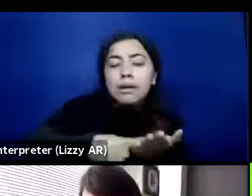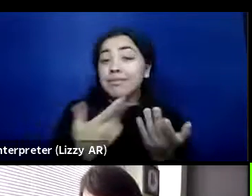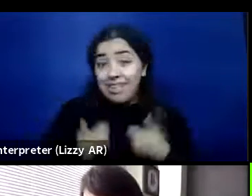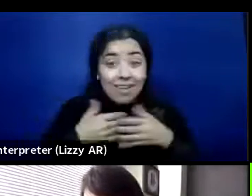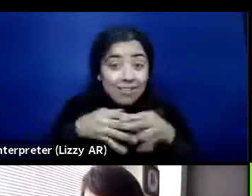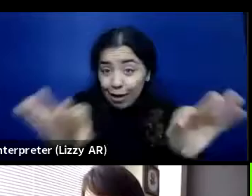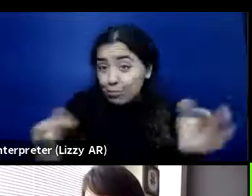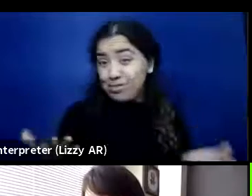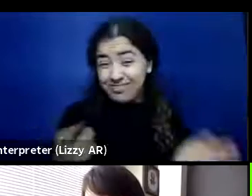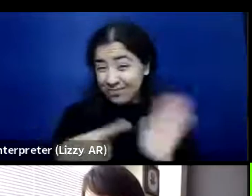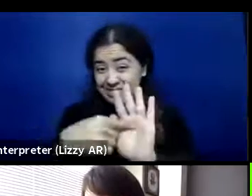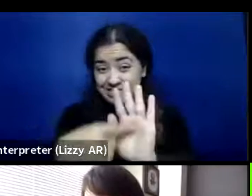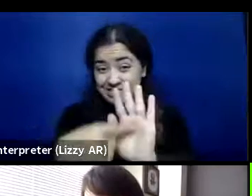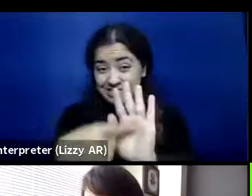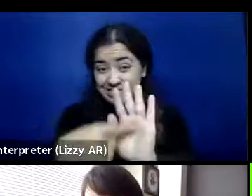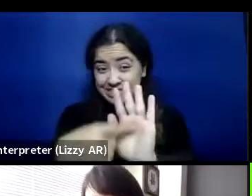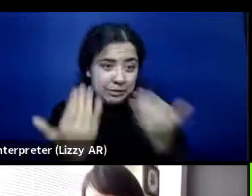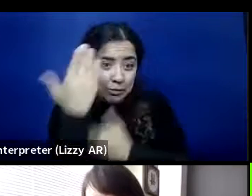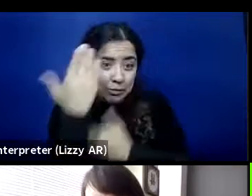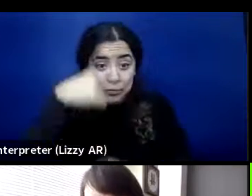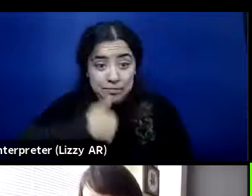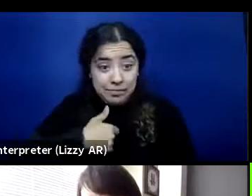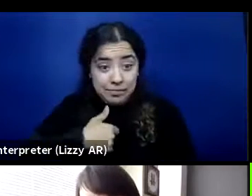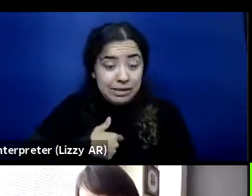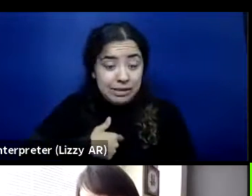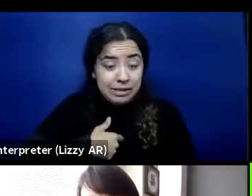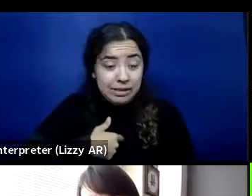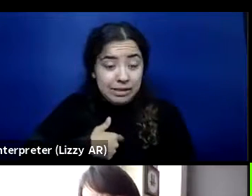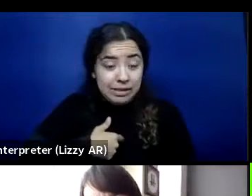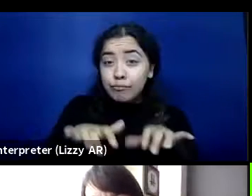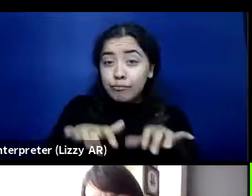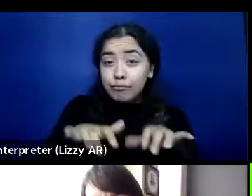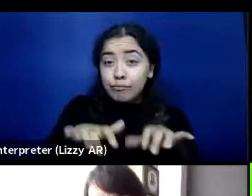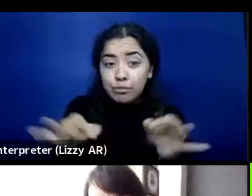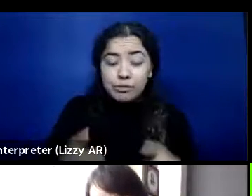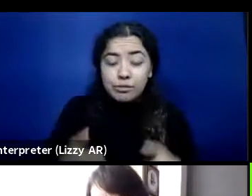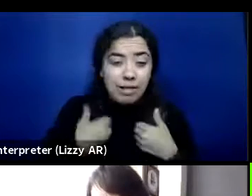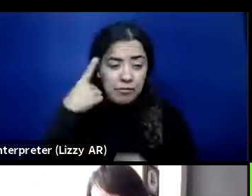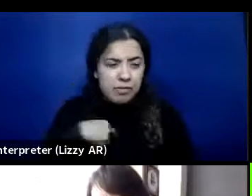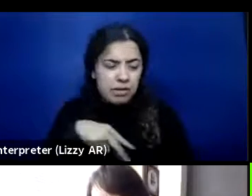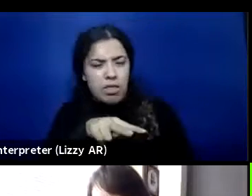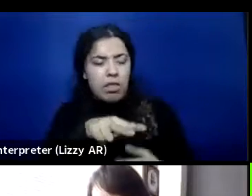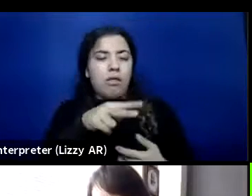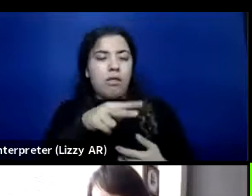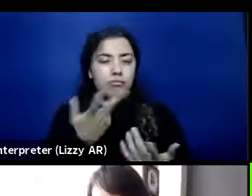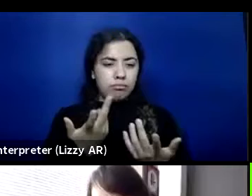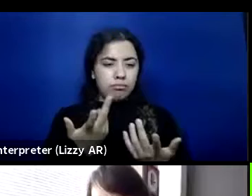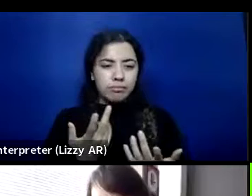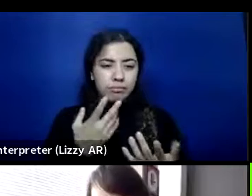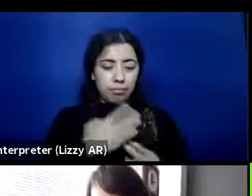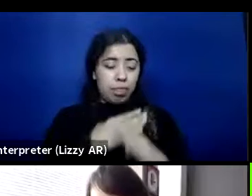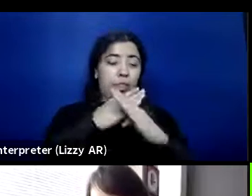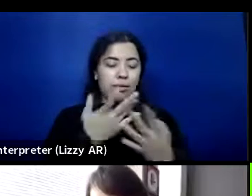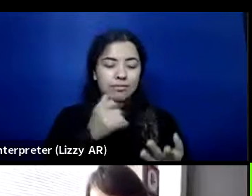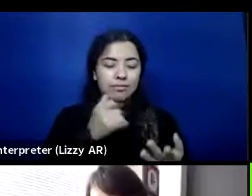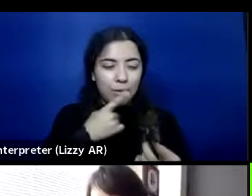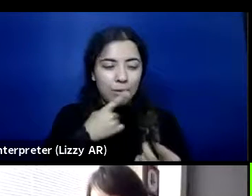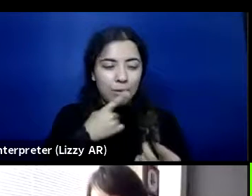well, morning for me, afternoon and evening for others. We addressed career pathing opportunities.